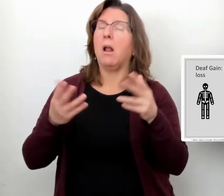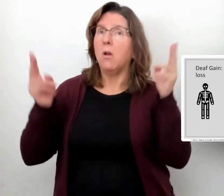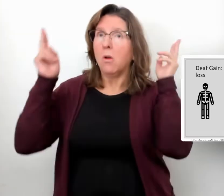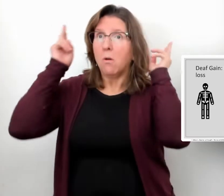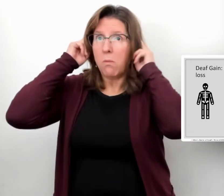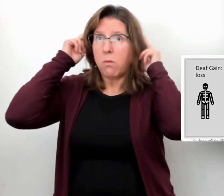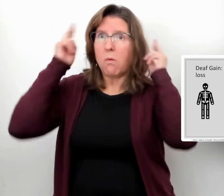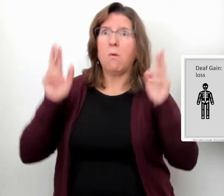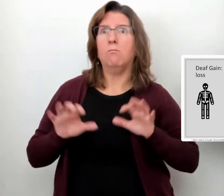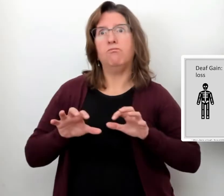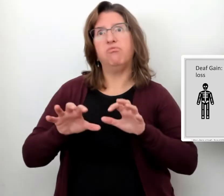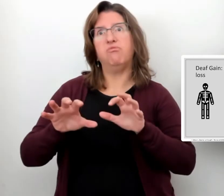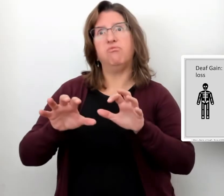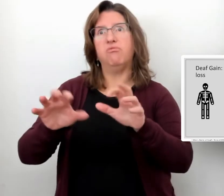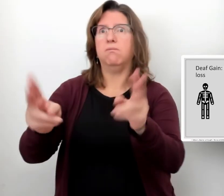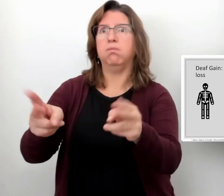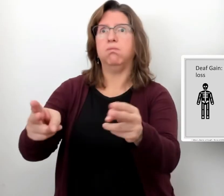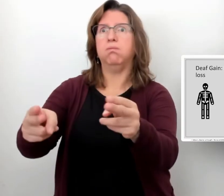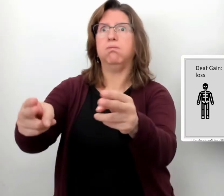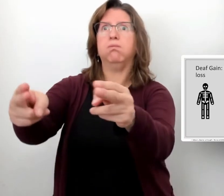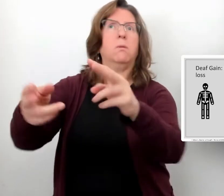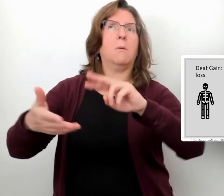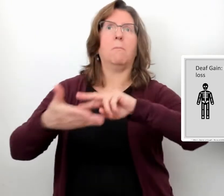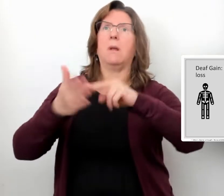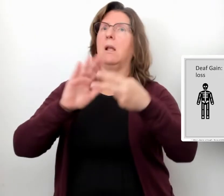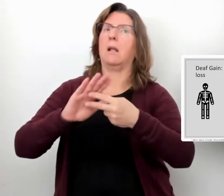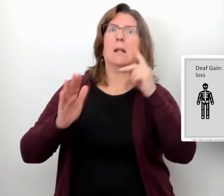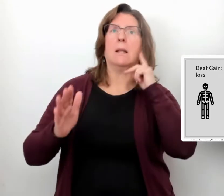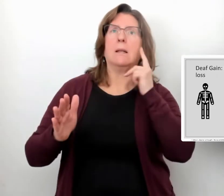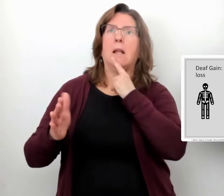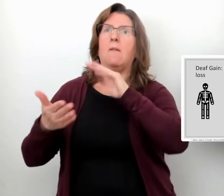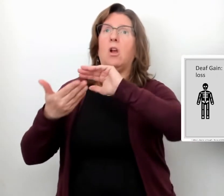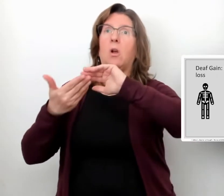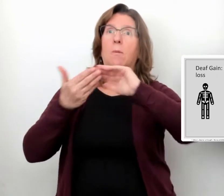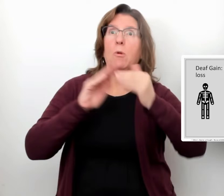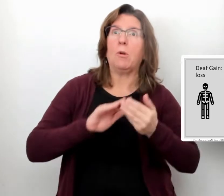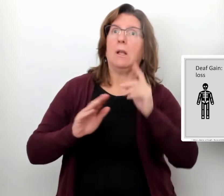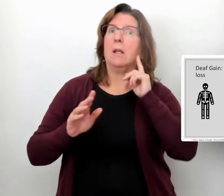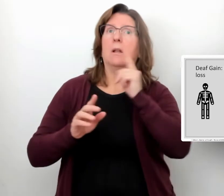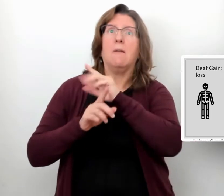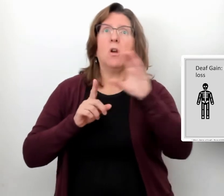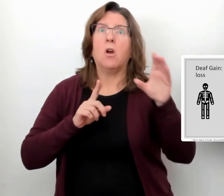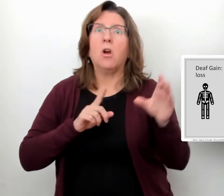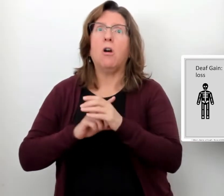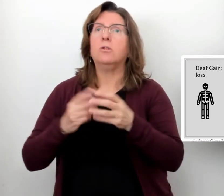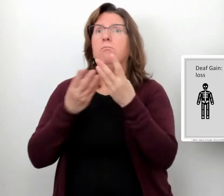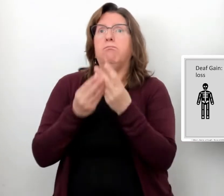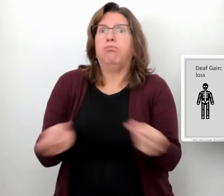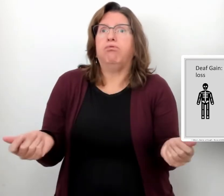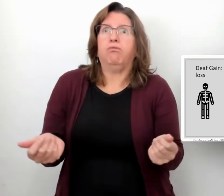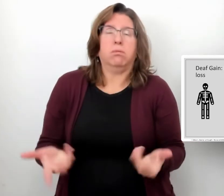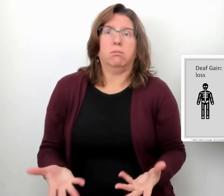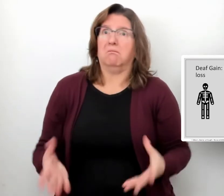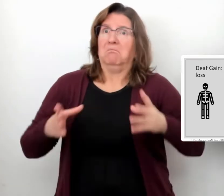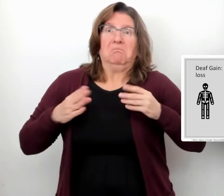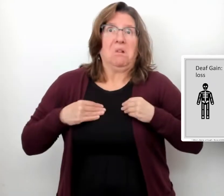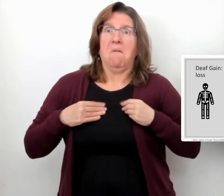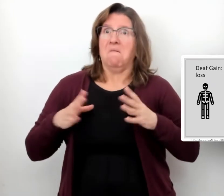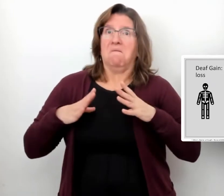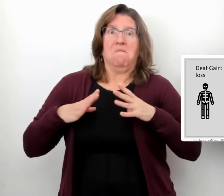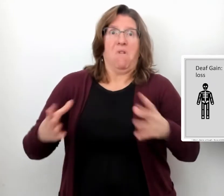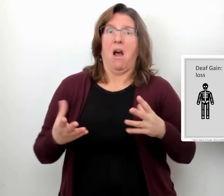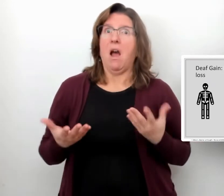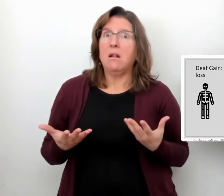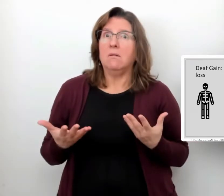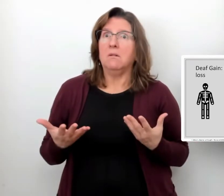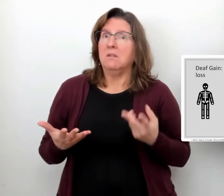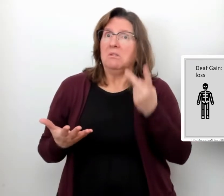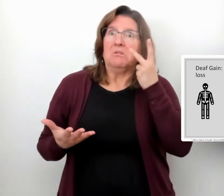By providing implants for all deaf children he predicted the extinction of deaf culture.